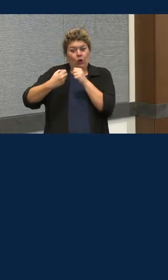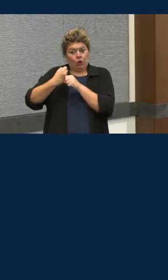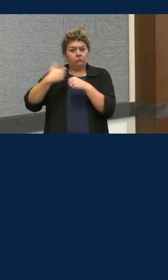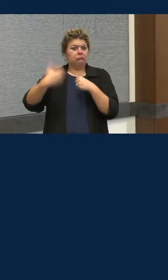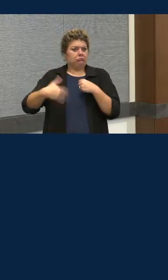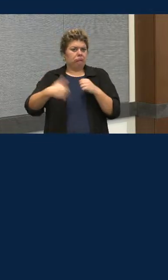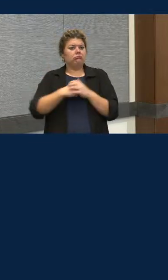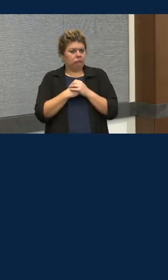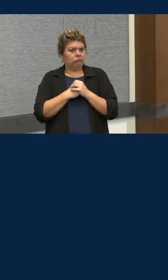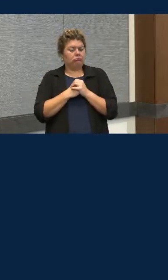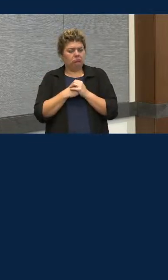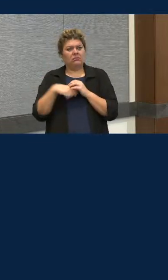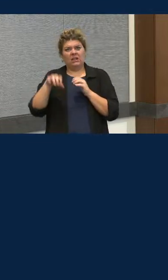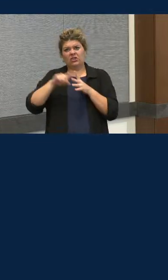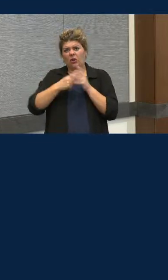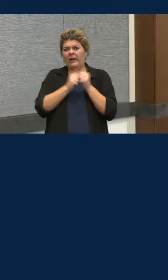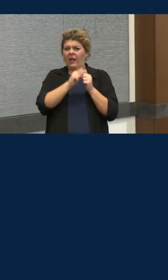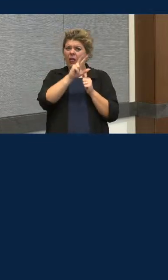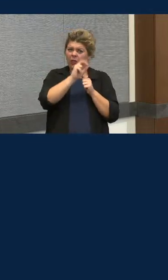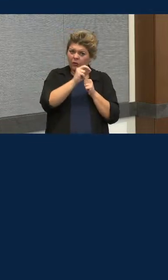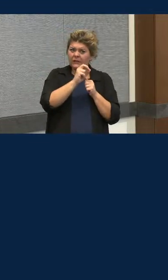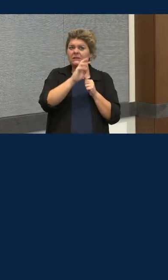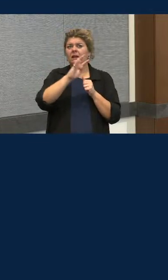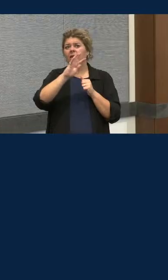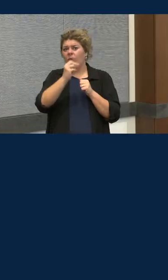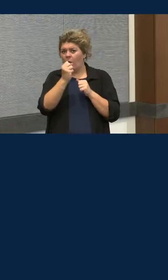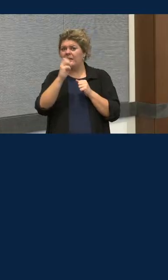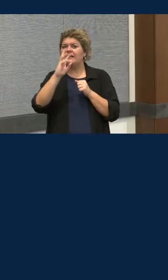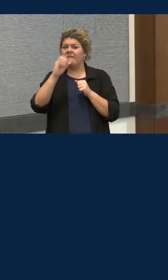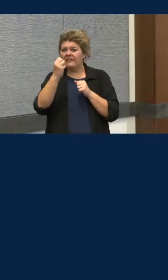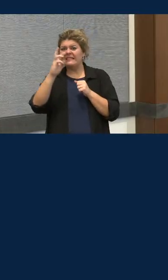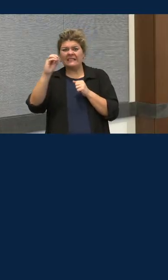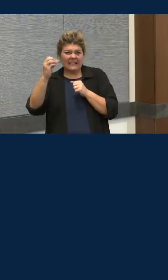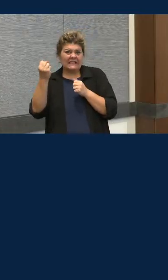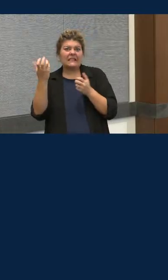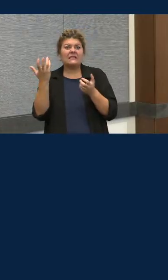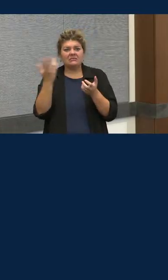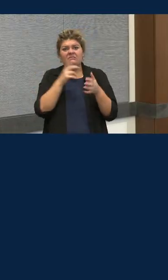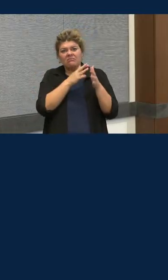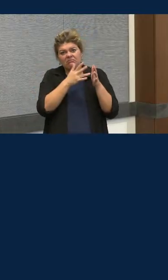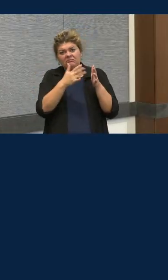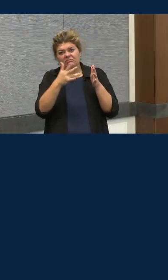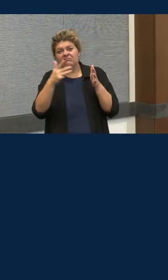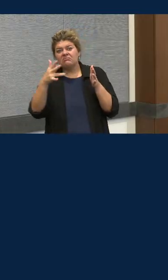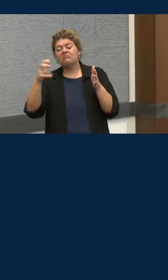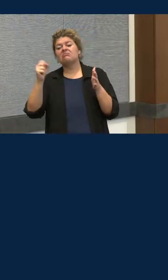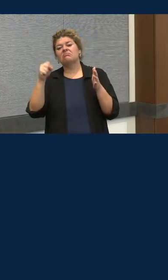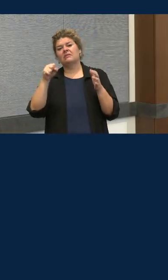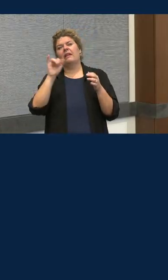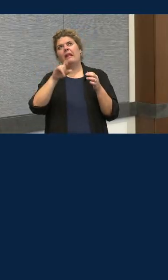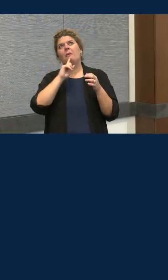30s through the 40s, 50s, 60s